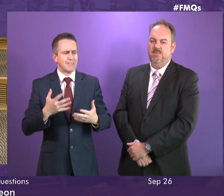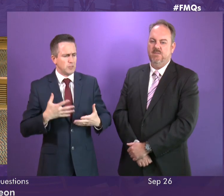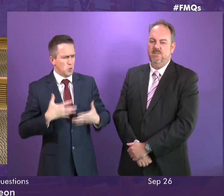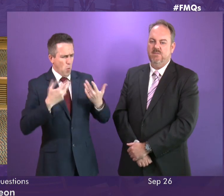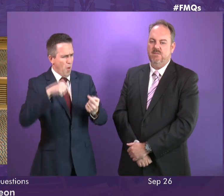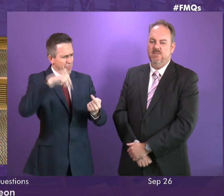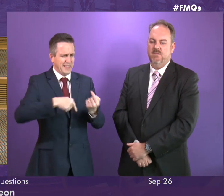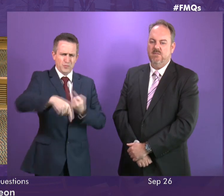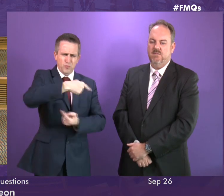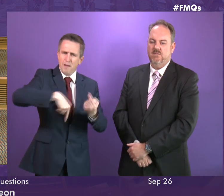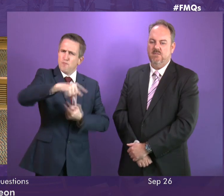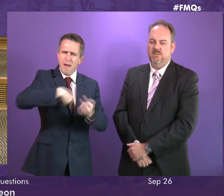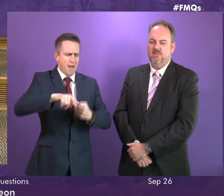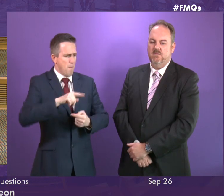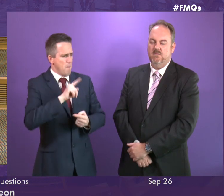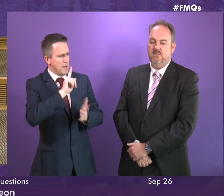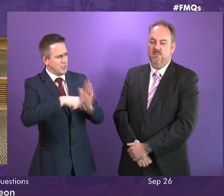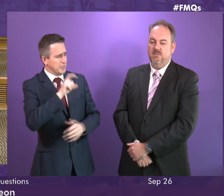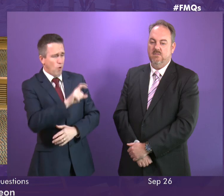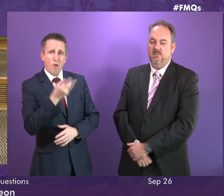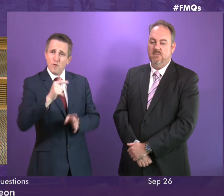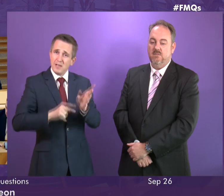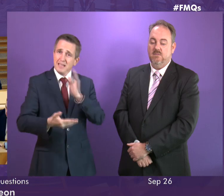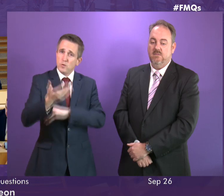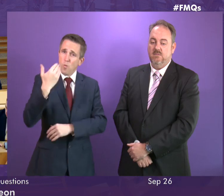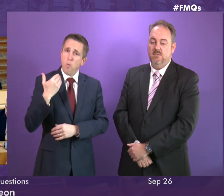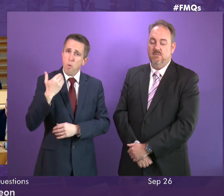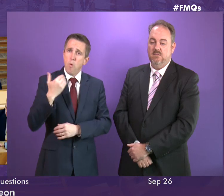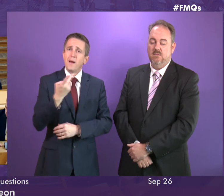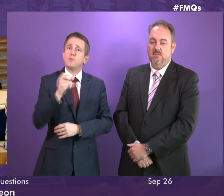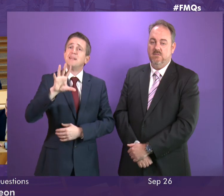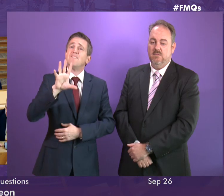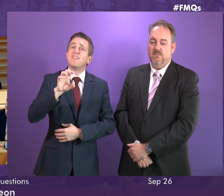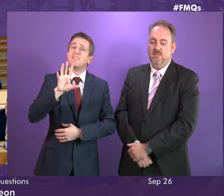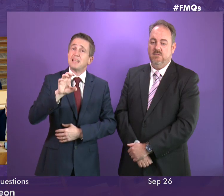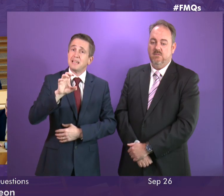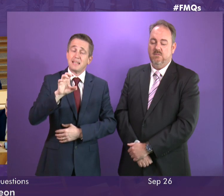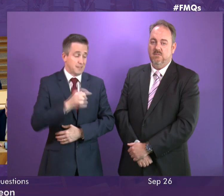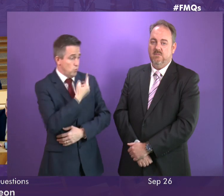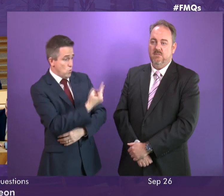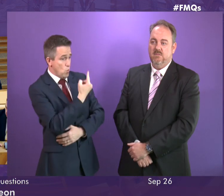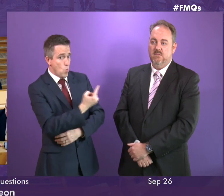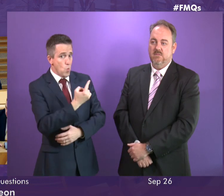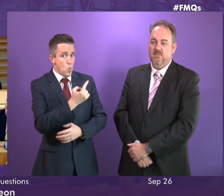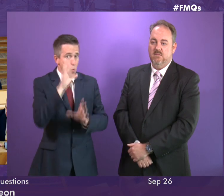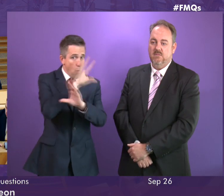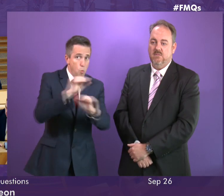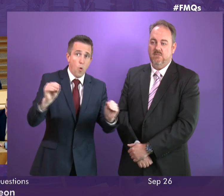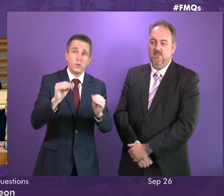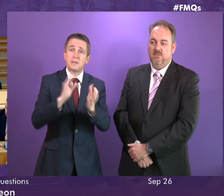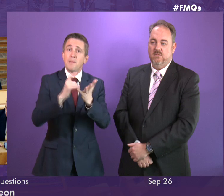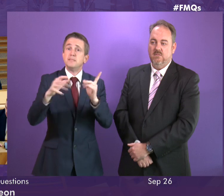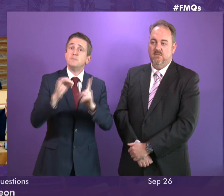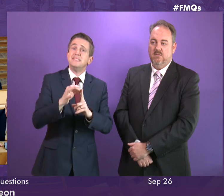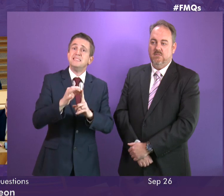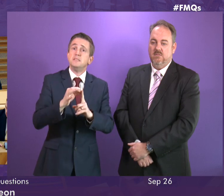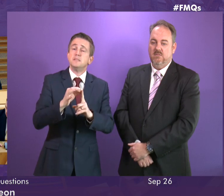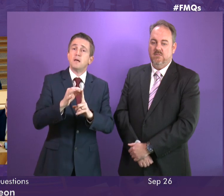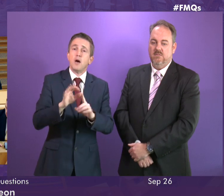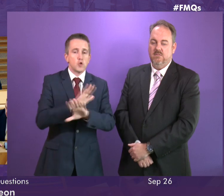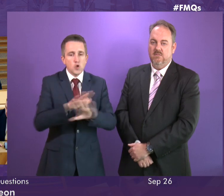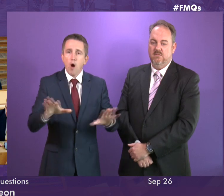to turn into that kind of exchange—Jackson Carlaw warned politicians against using individual